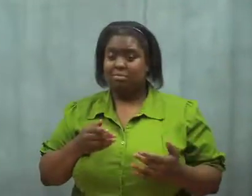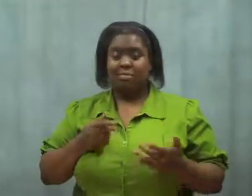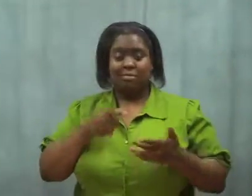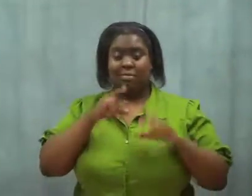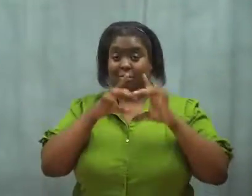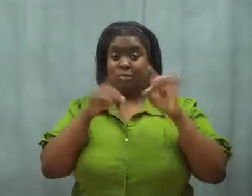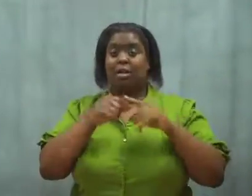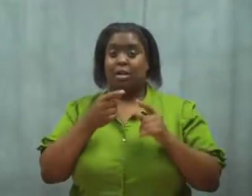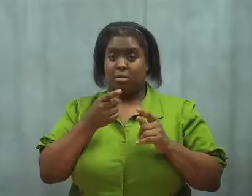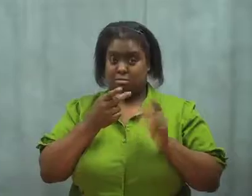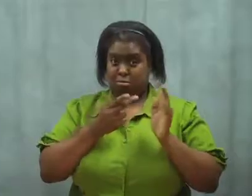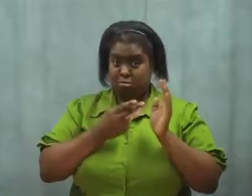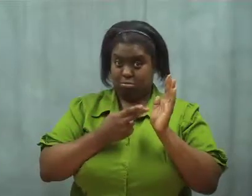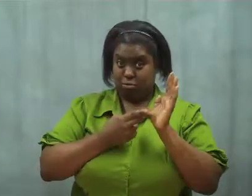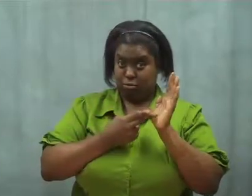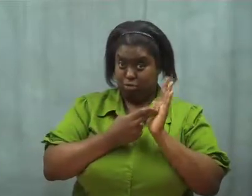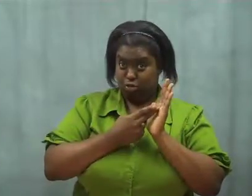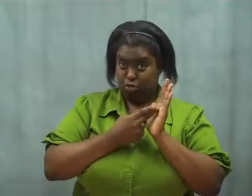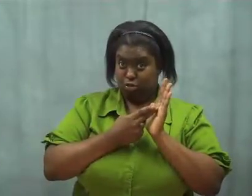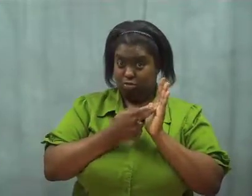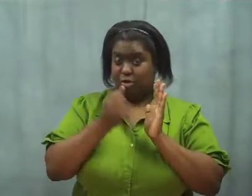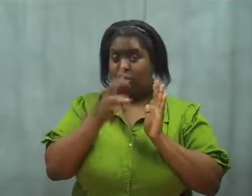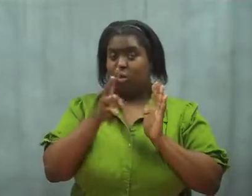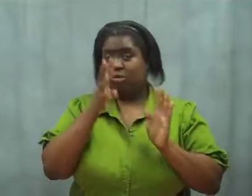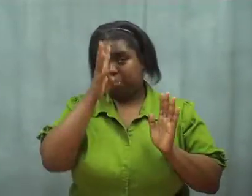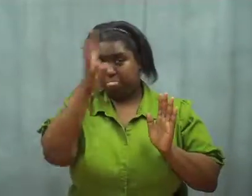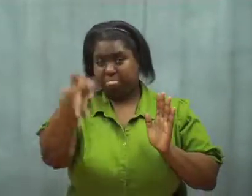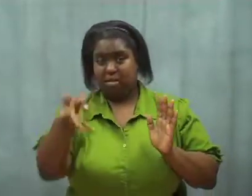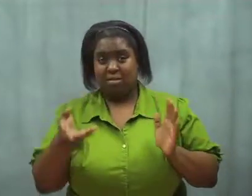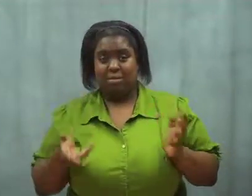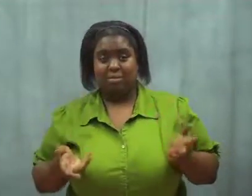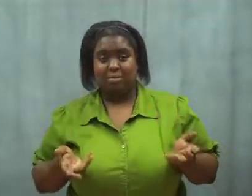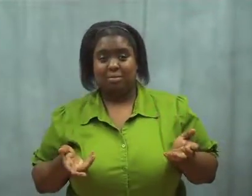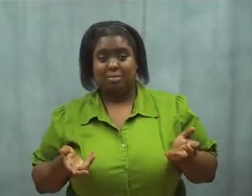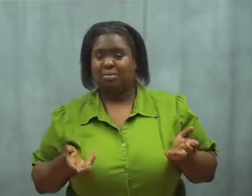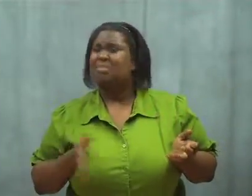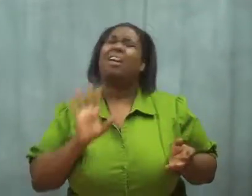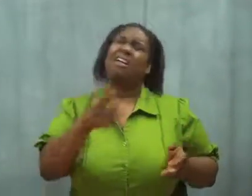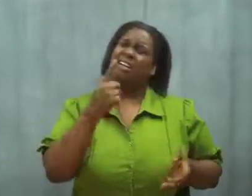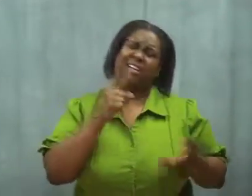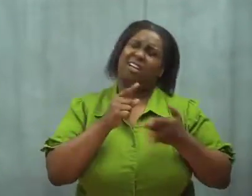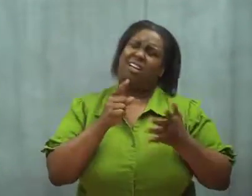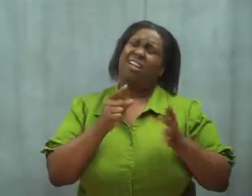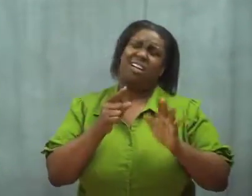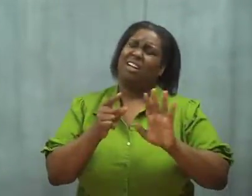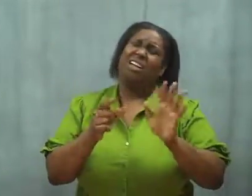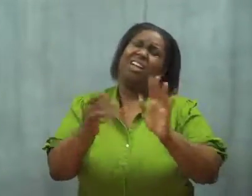I wrote, "Truth or fiction?"